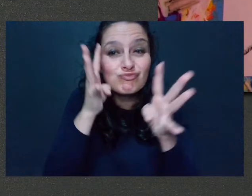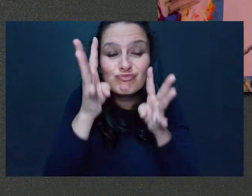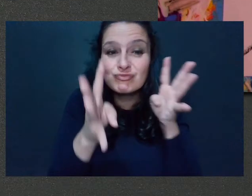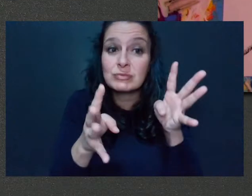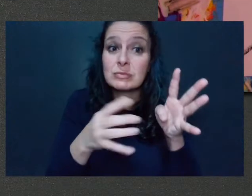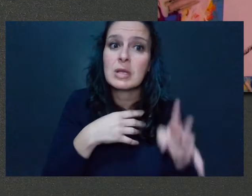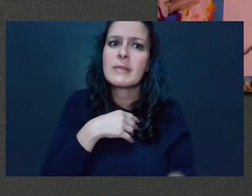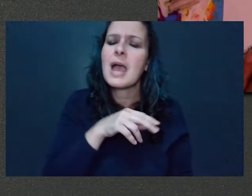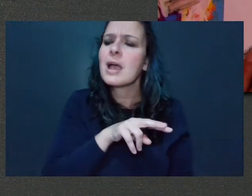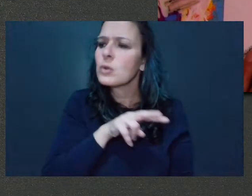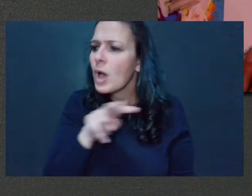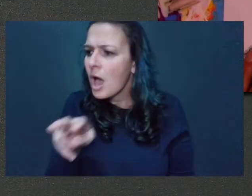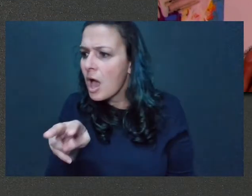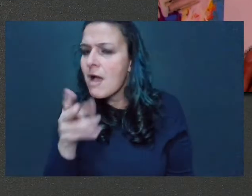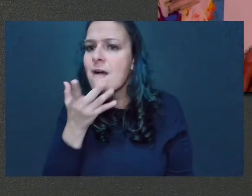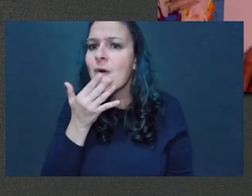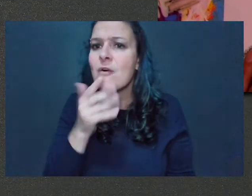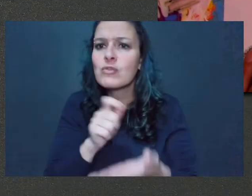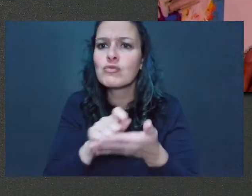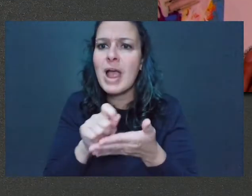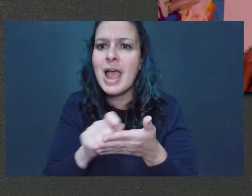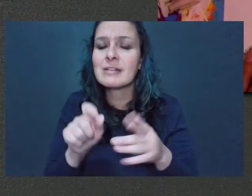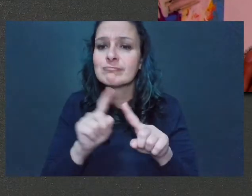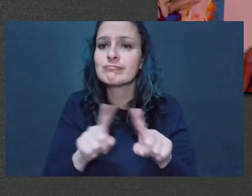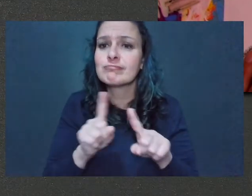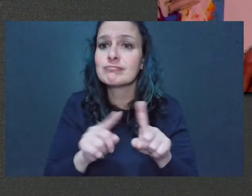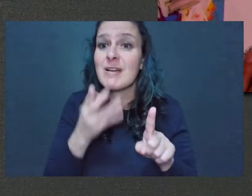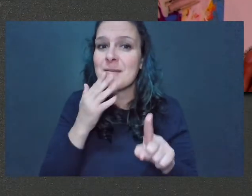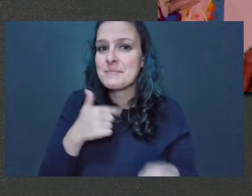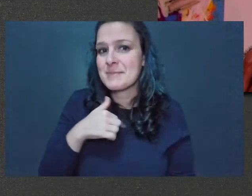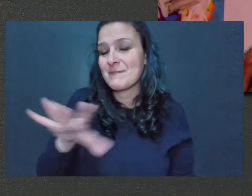and you can start coloring. Now I found some purple here.